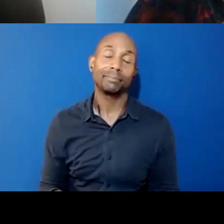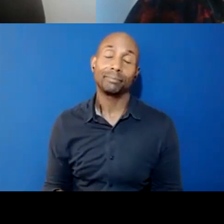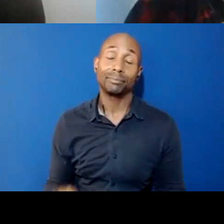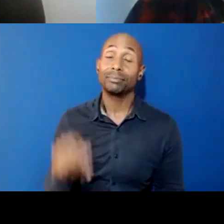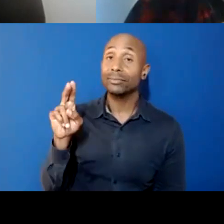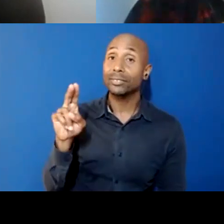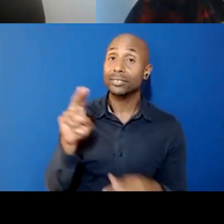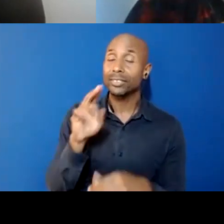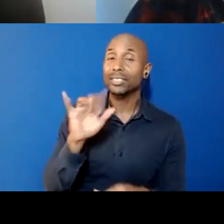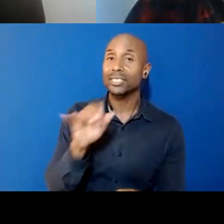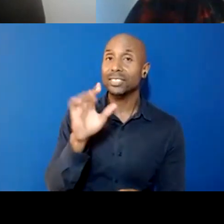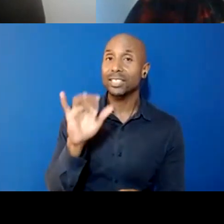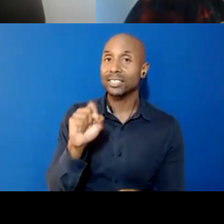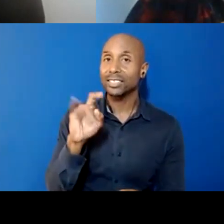to disclose early and in a timely manner?